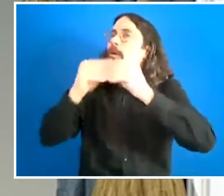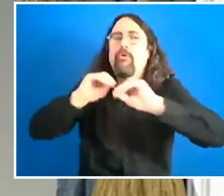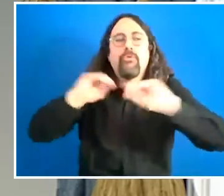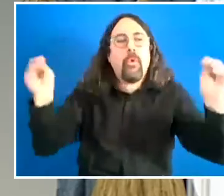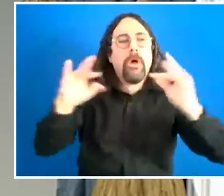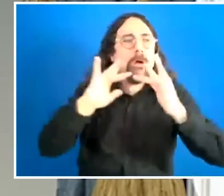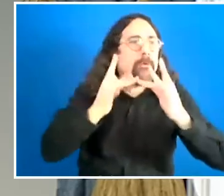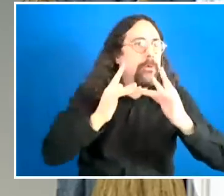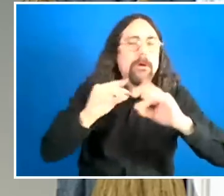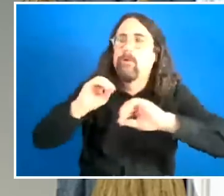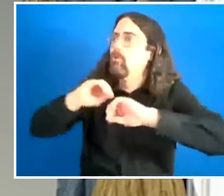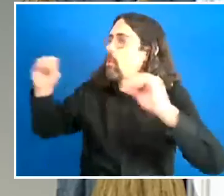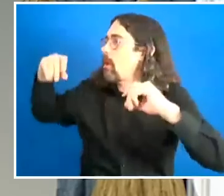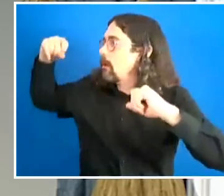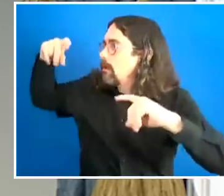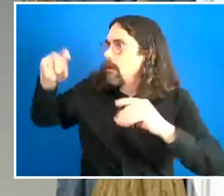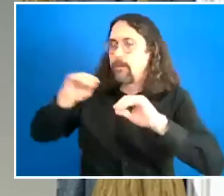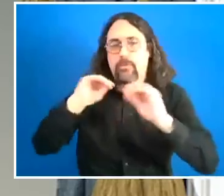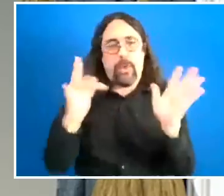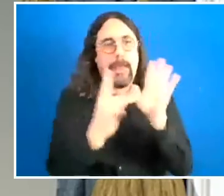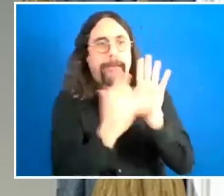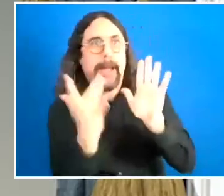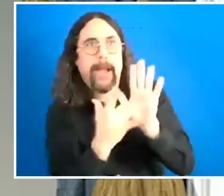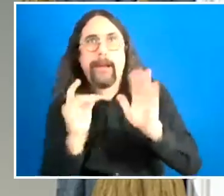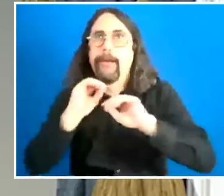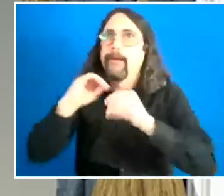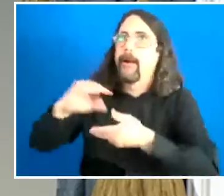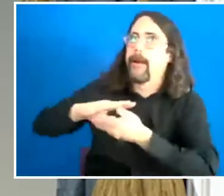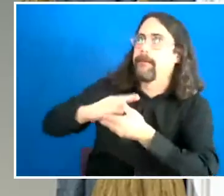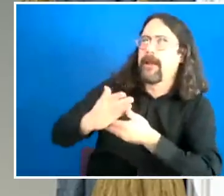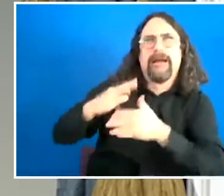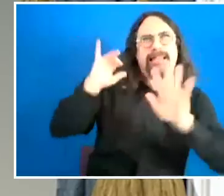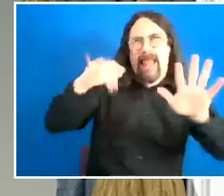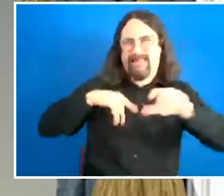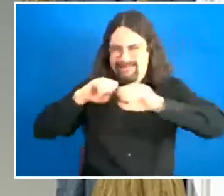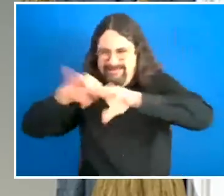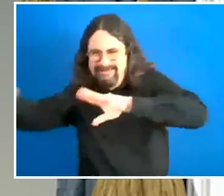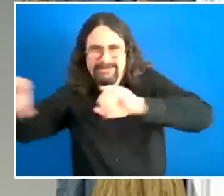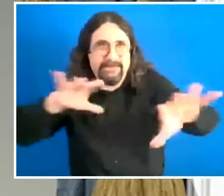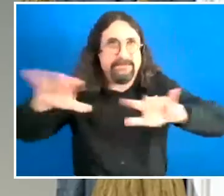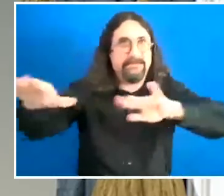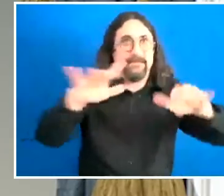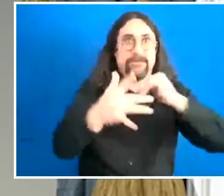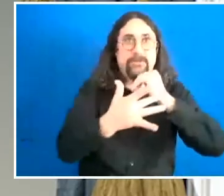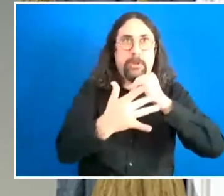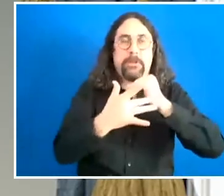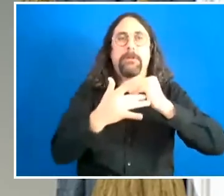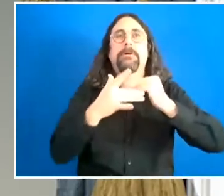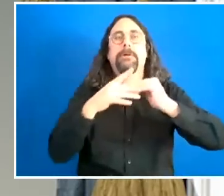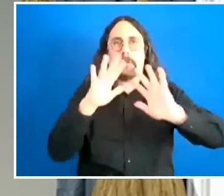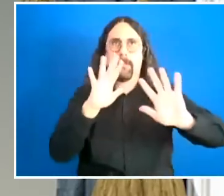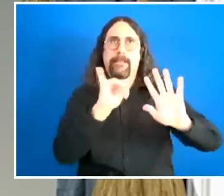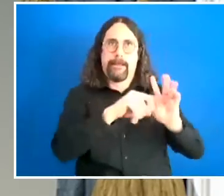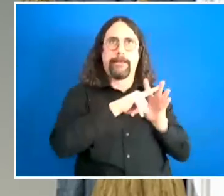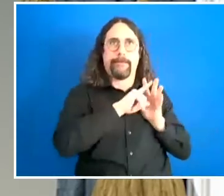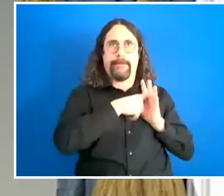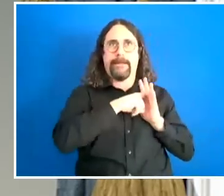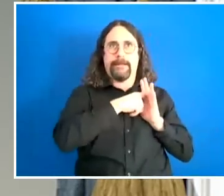THEIR CAPACITY TO BE ABLE TO PRODEVI INSTRUCTION IN VERY DIFFERENT WAYS THANE WID D